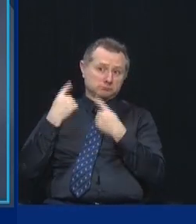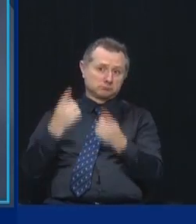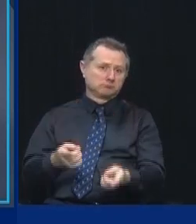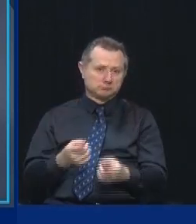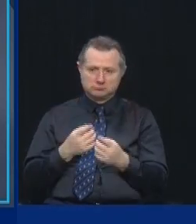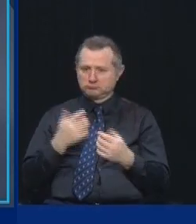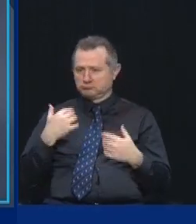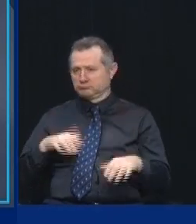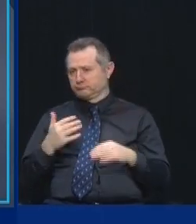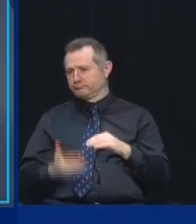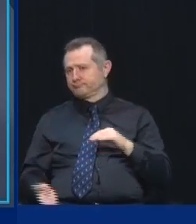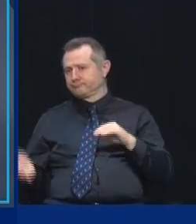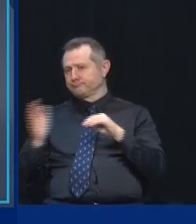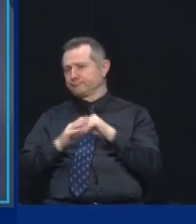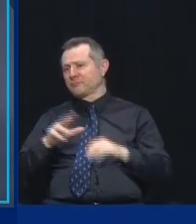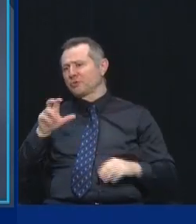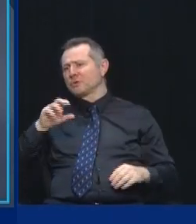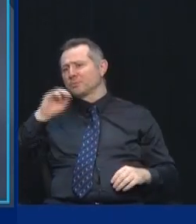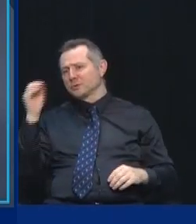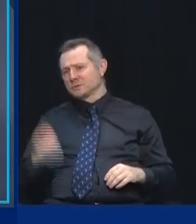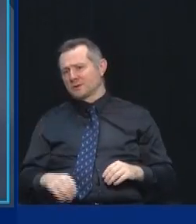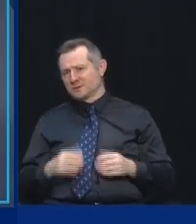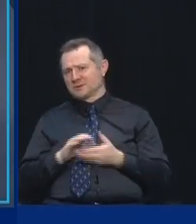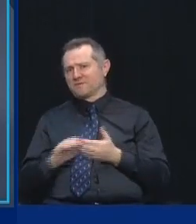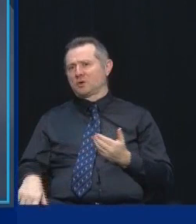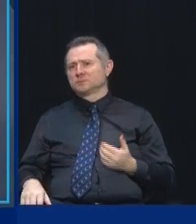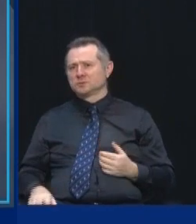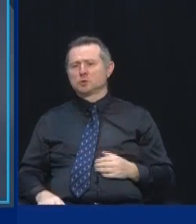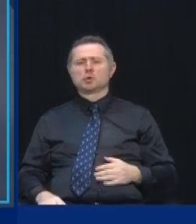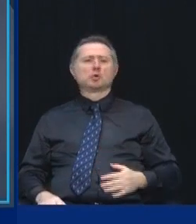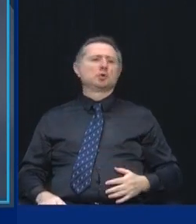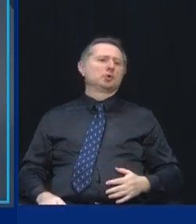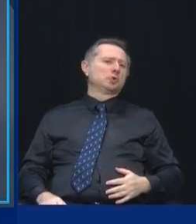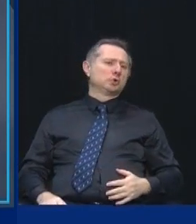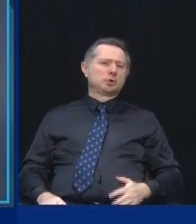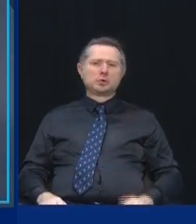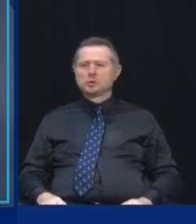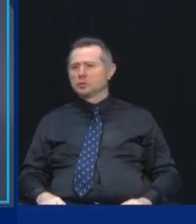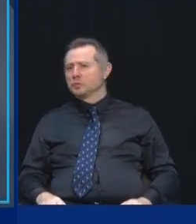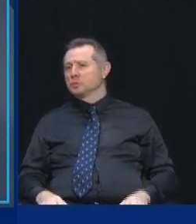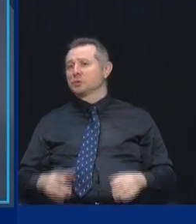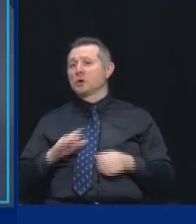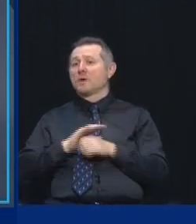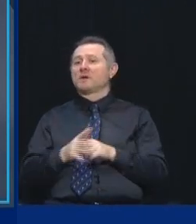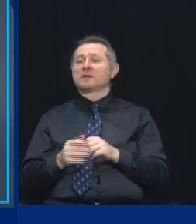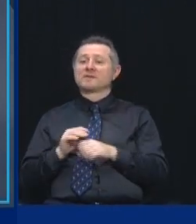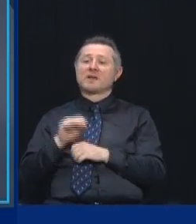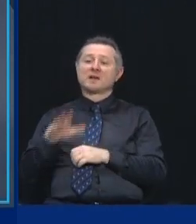PSYCHOLOGICAL DAMAGE. THE NUMBER OF DIVORCES WORLDWIDE